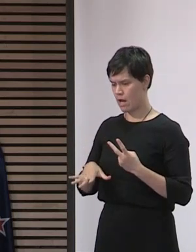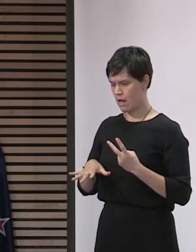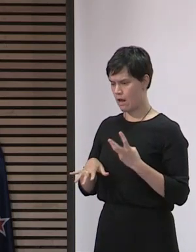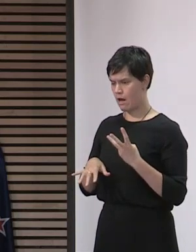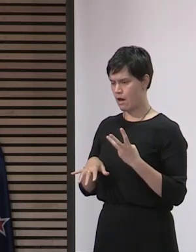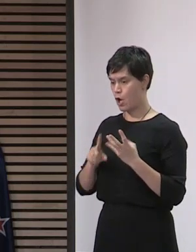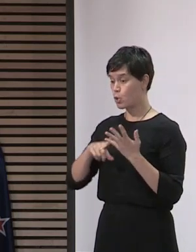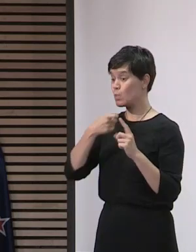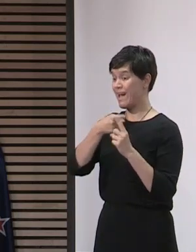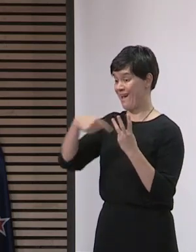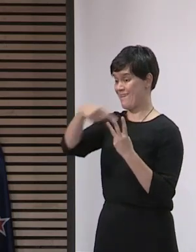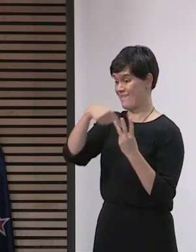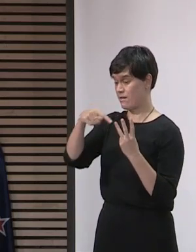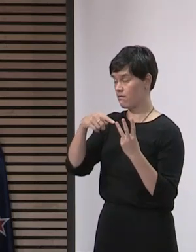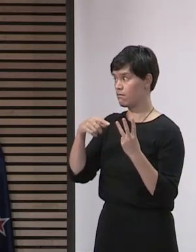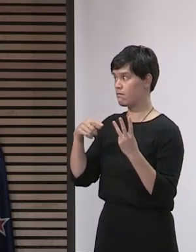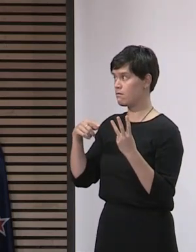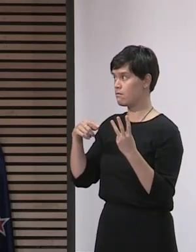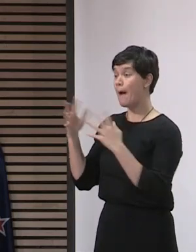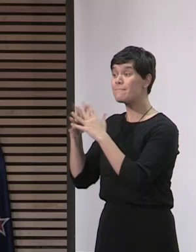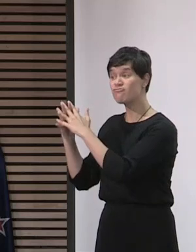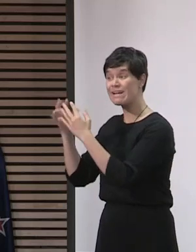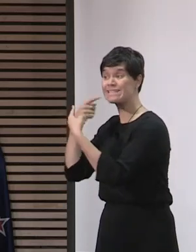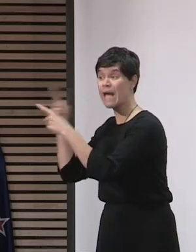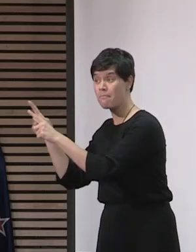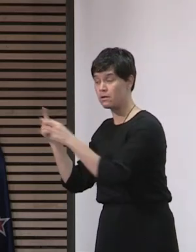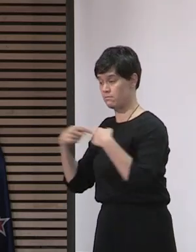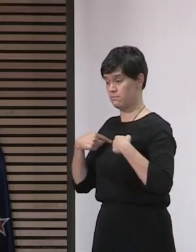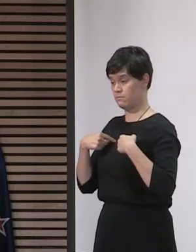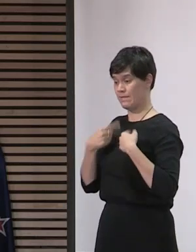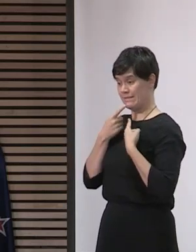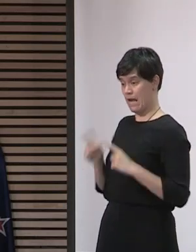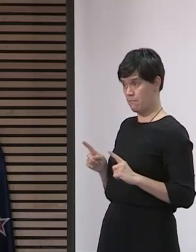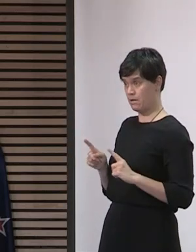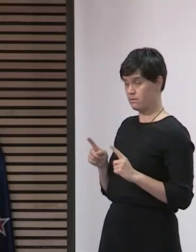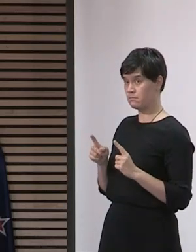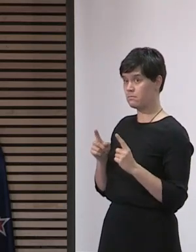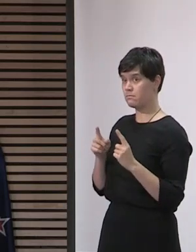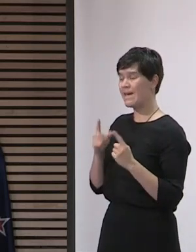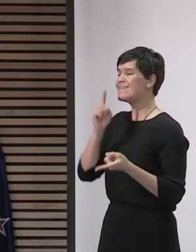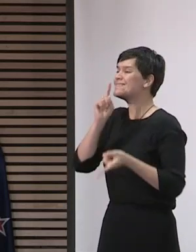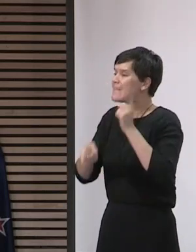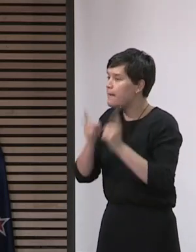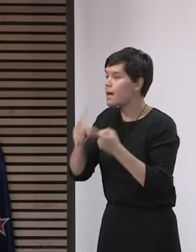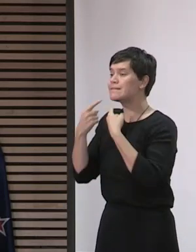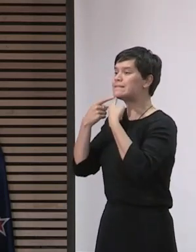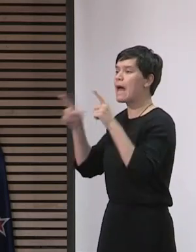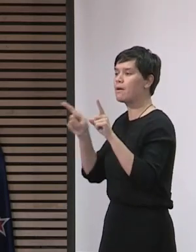said the Five Eyes - my recollection was it was Canada, Australia and the UK - the US made a statement, we made a statement. Not